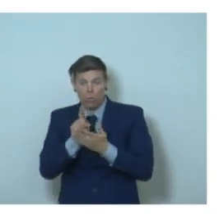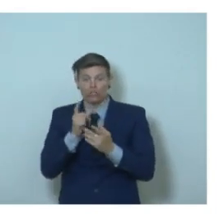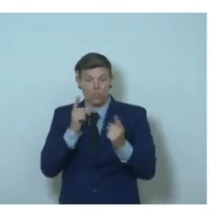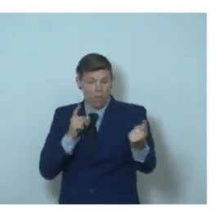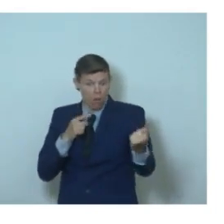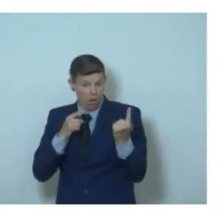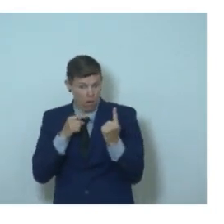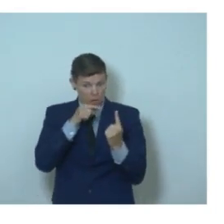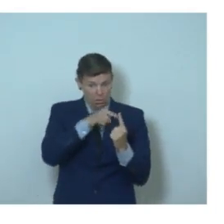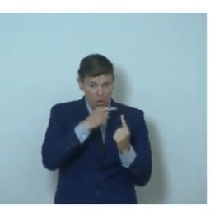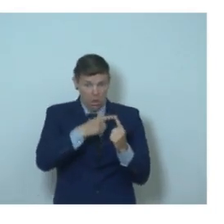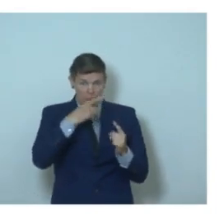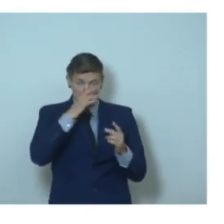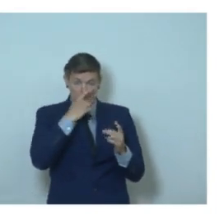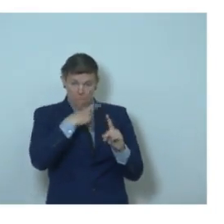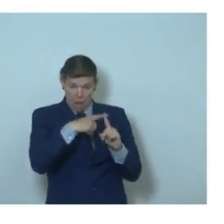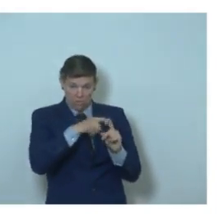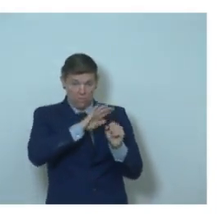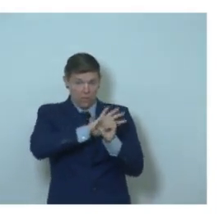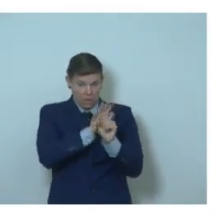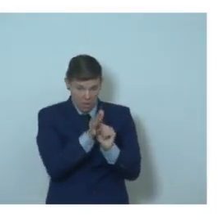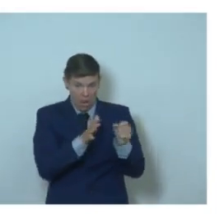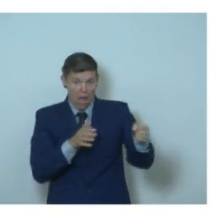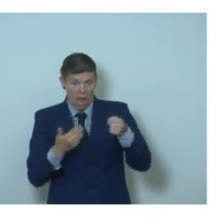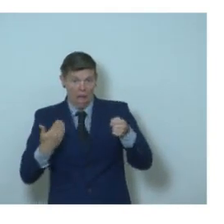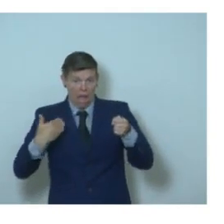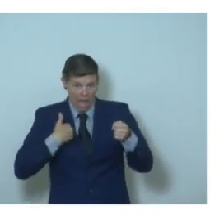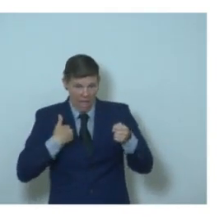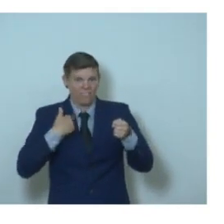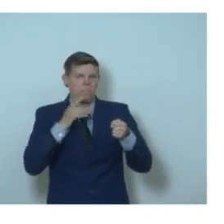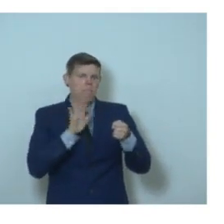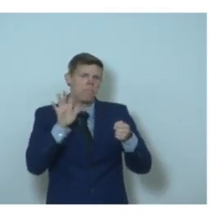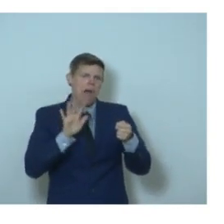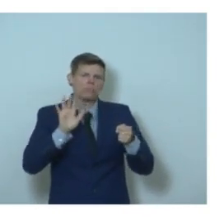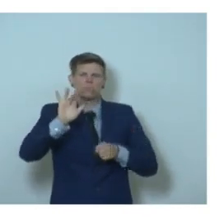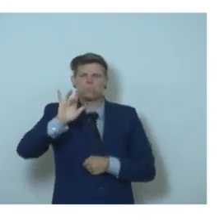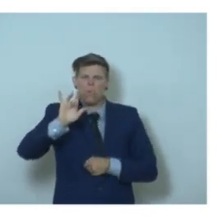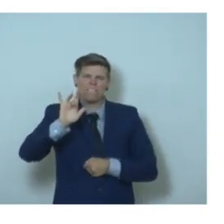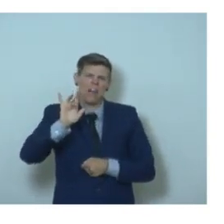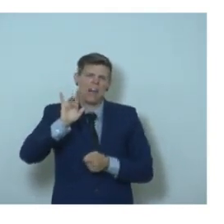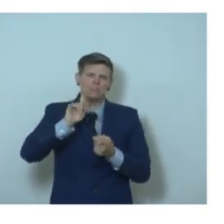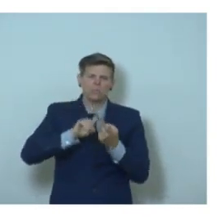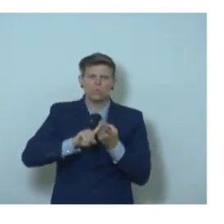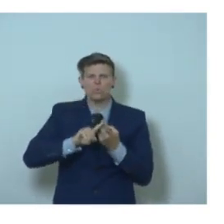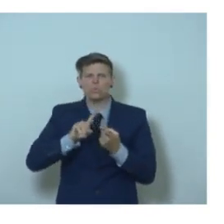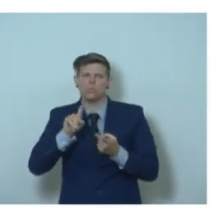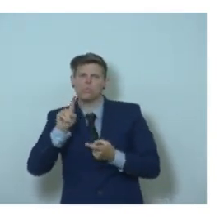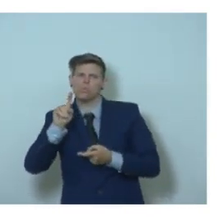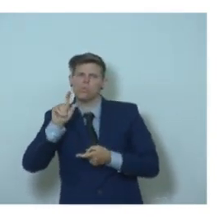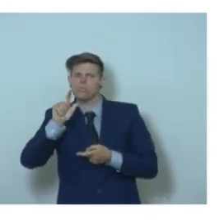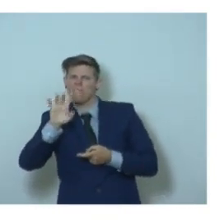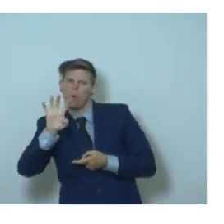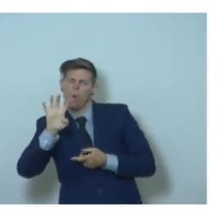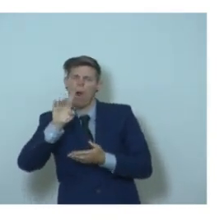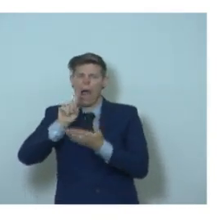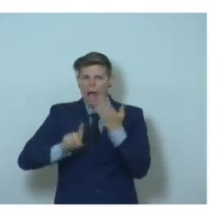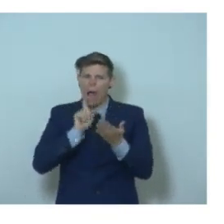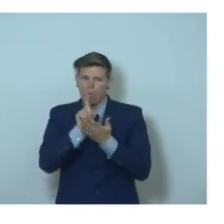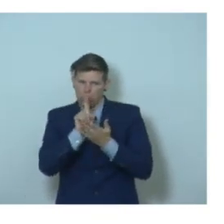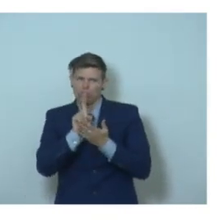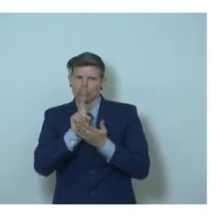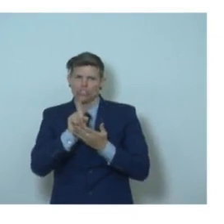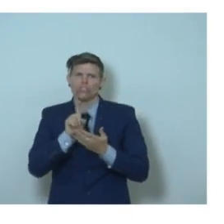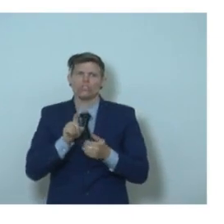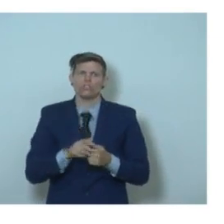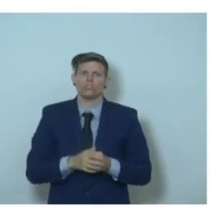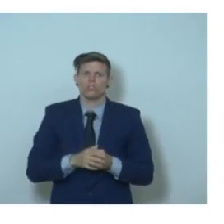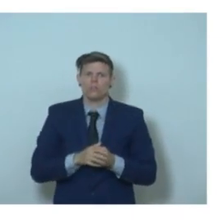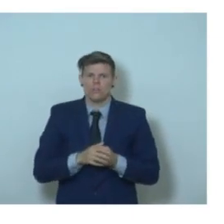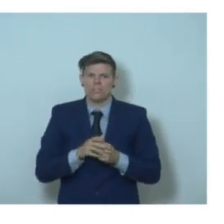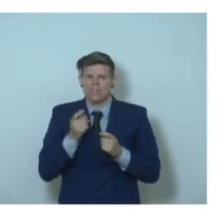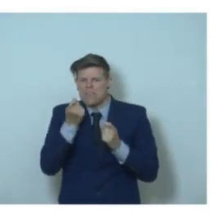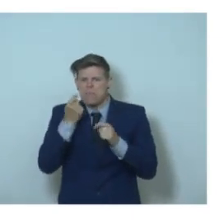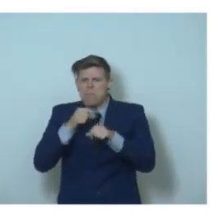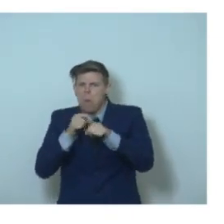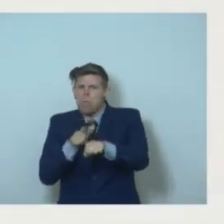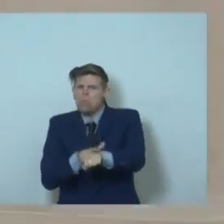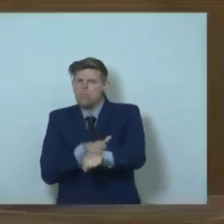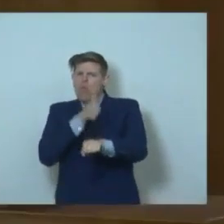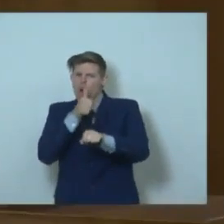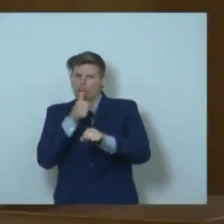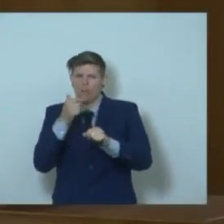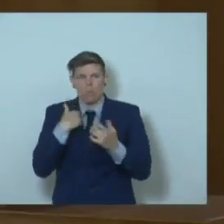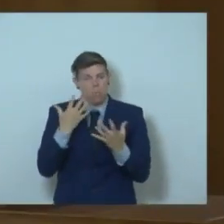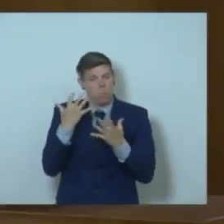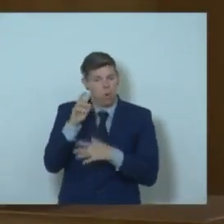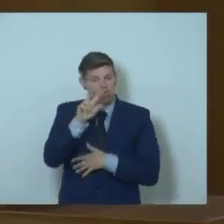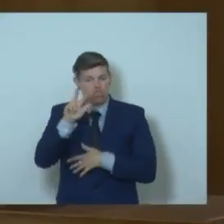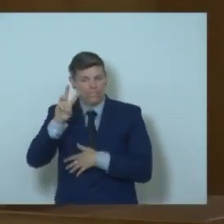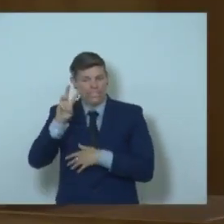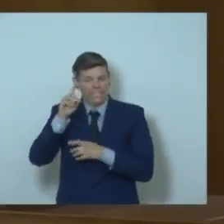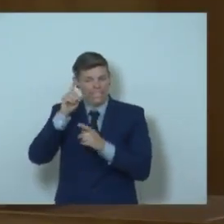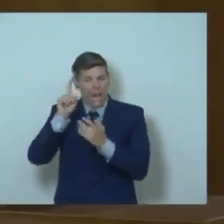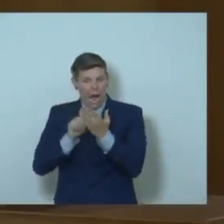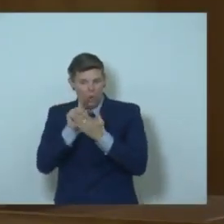IS THAT THE MEAN THE MEAN NUMBER OF HOURS IT TAKES US ONCE WE GET THE POSITIVE TEST TO REACH AN INDIVIDUAL WHO’S POSITIVE AND ISOLATE THEM IS 25 VERY CLOSE TO OUR 24-HOUR TARGET.